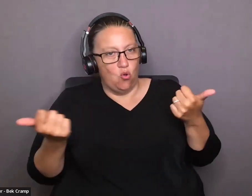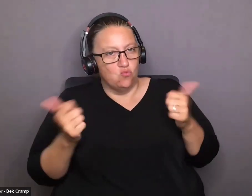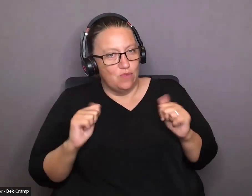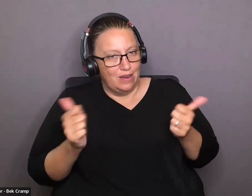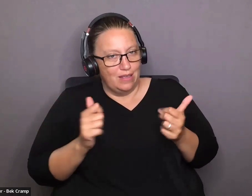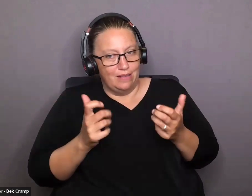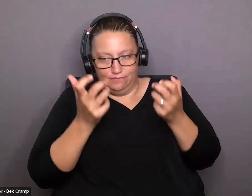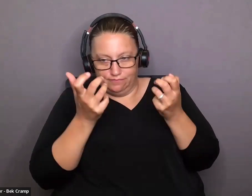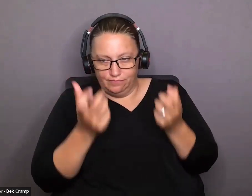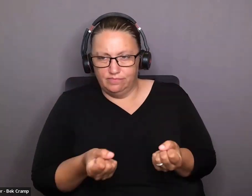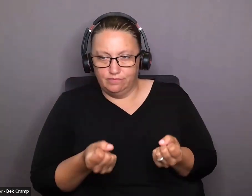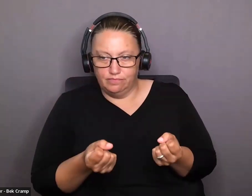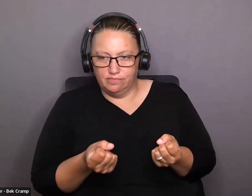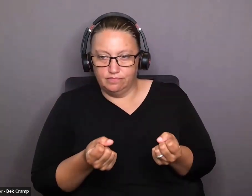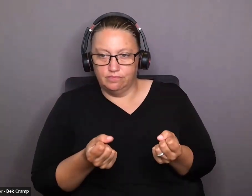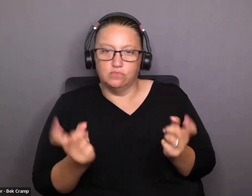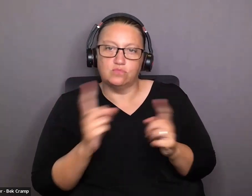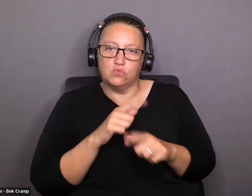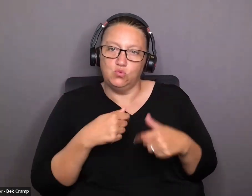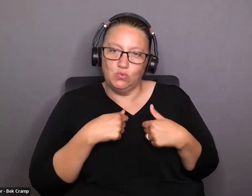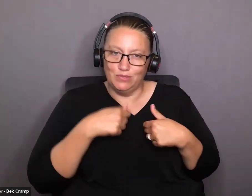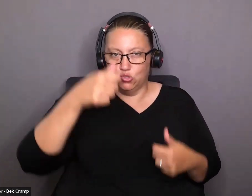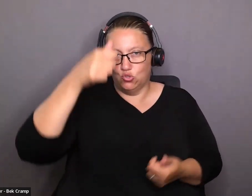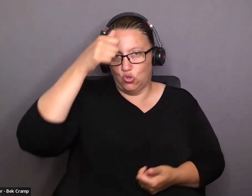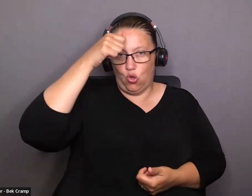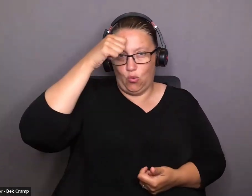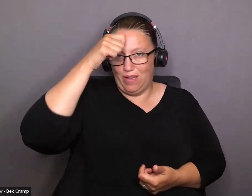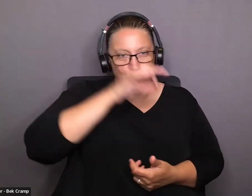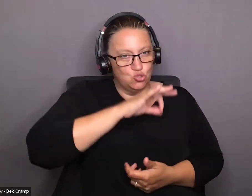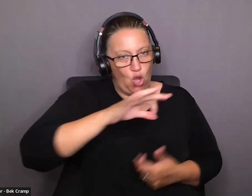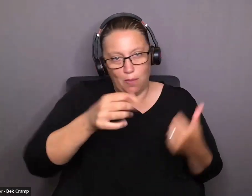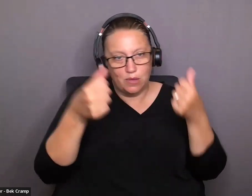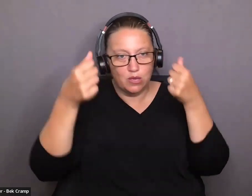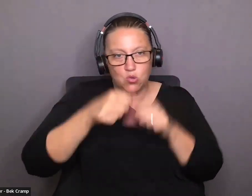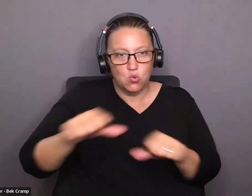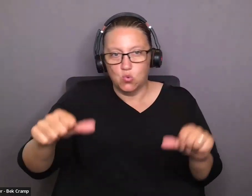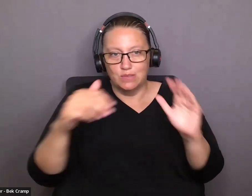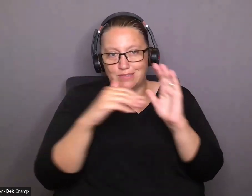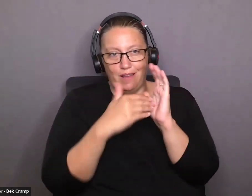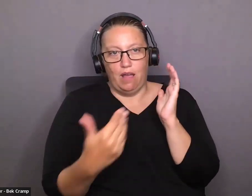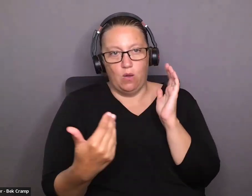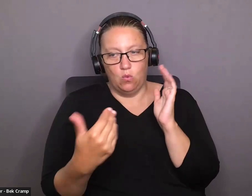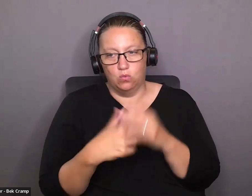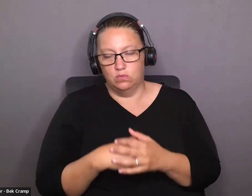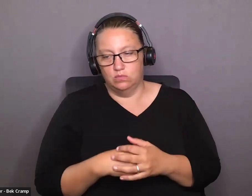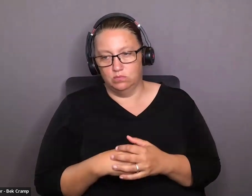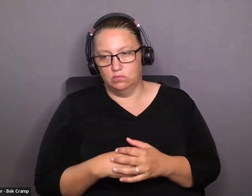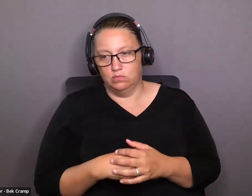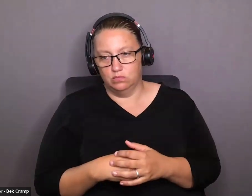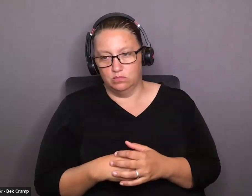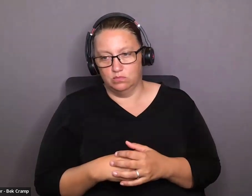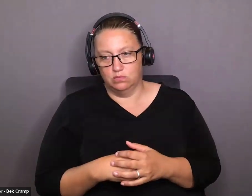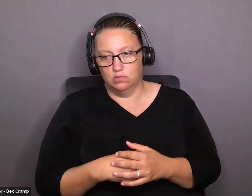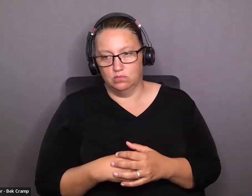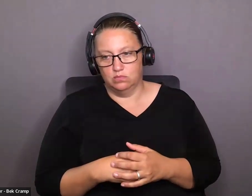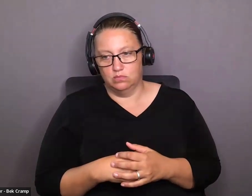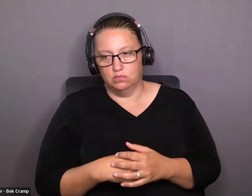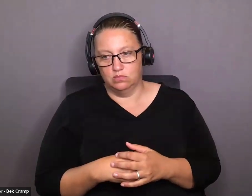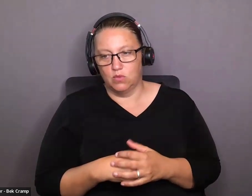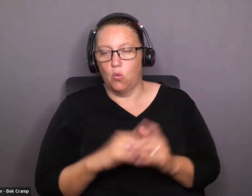what we know isn't being put into practice. What specific research findings, reports,